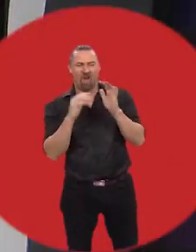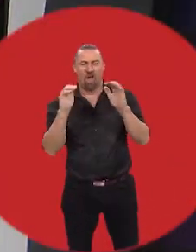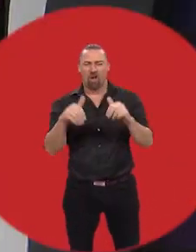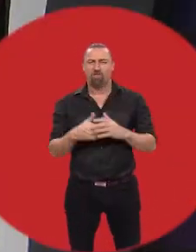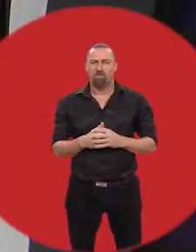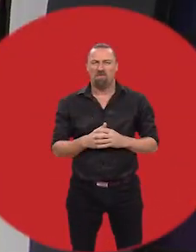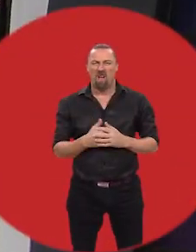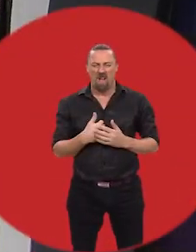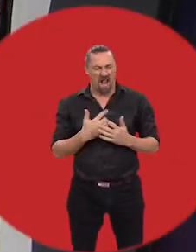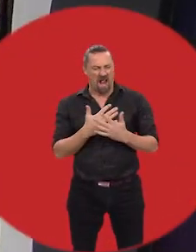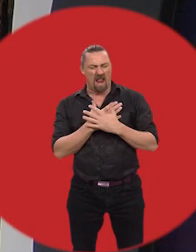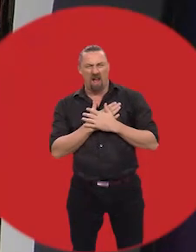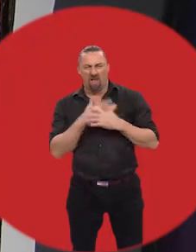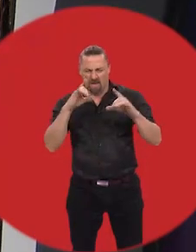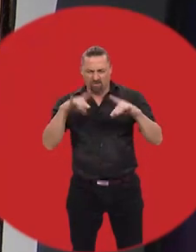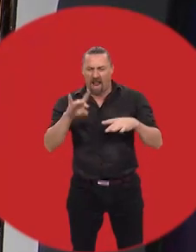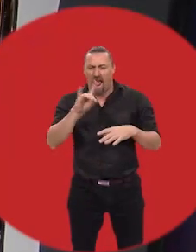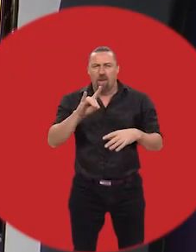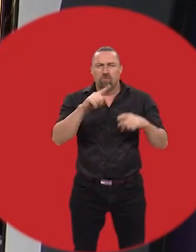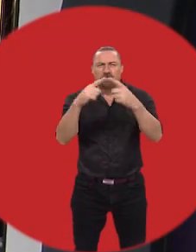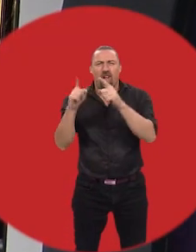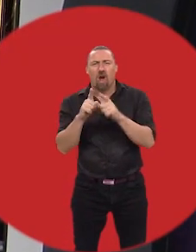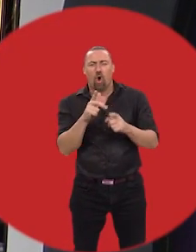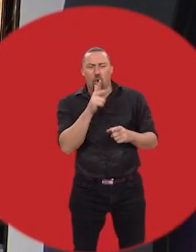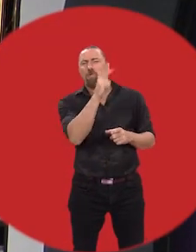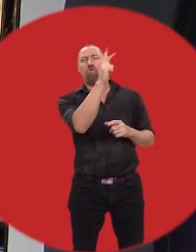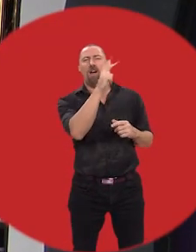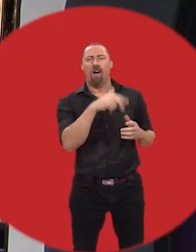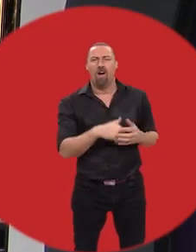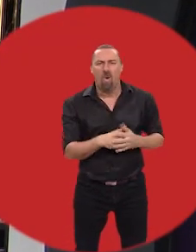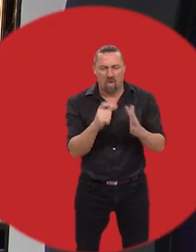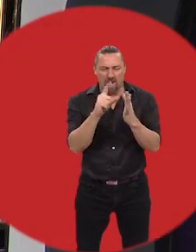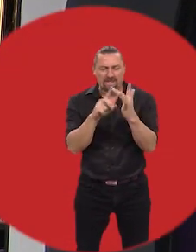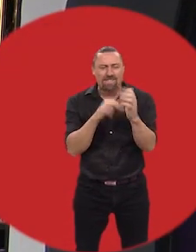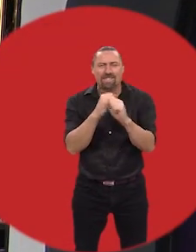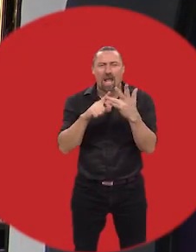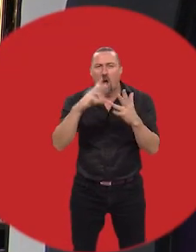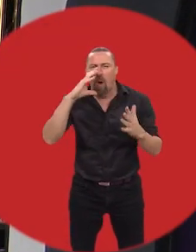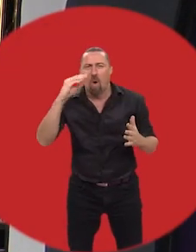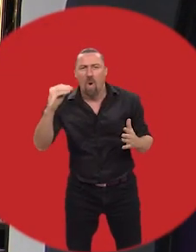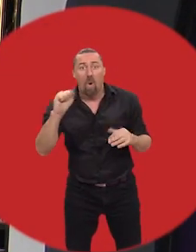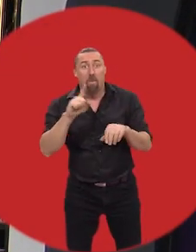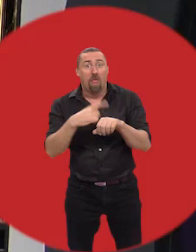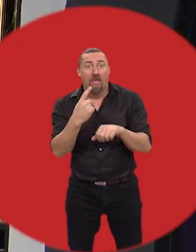I love Australian animals, don't you? Like the kookaburra or the dingo or the Blue-tongue lizard?